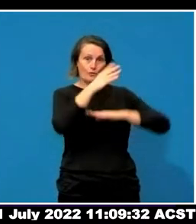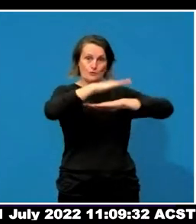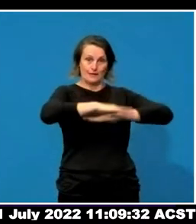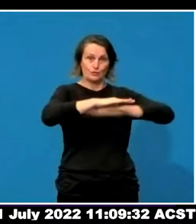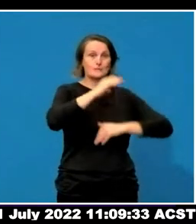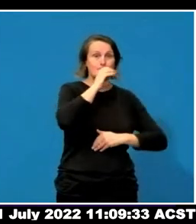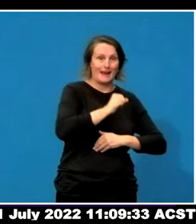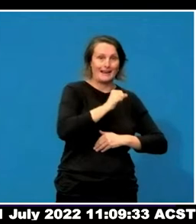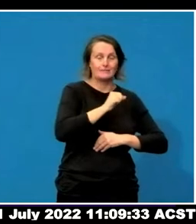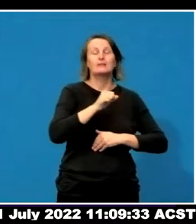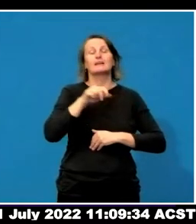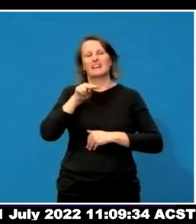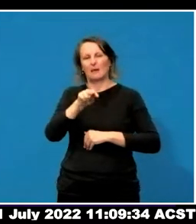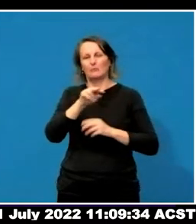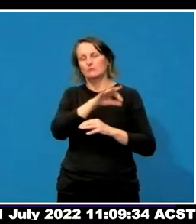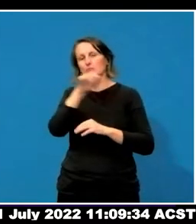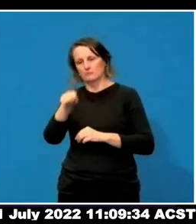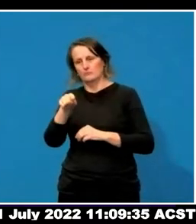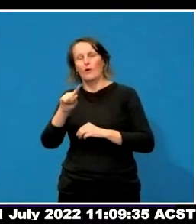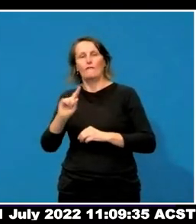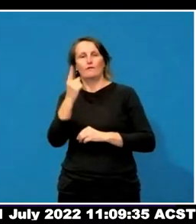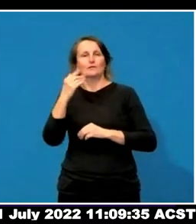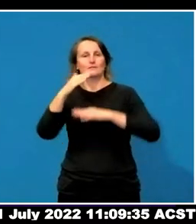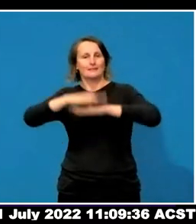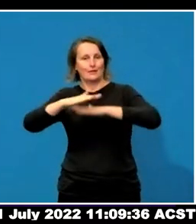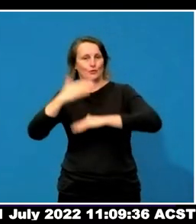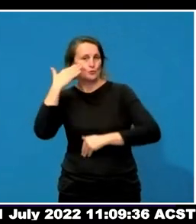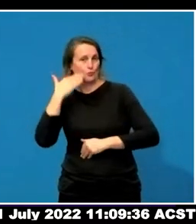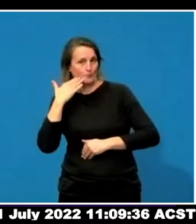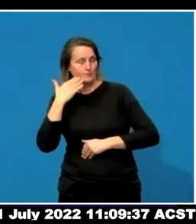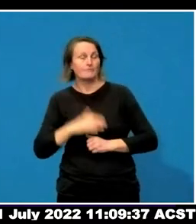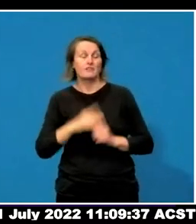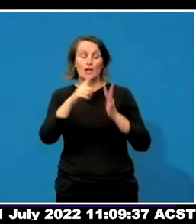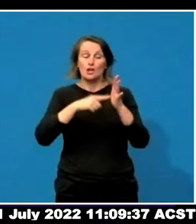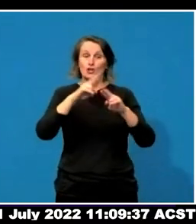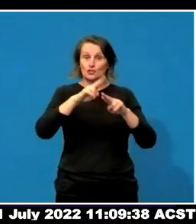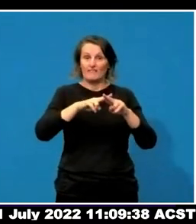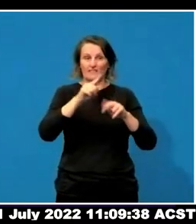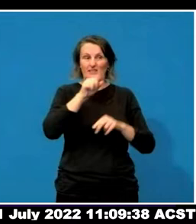Geoff was a teacher and has extensive experience in remote areas in sport and recreation administration.